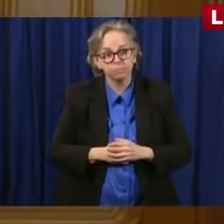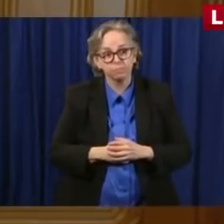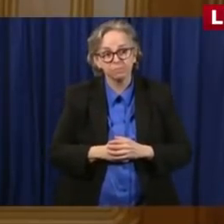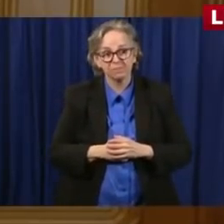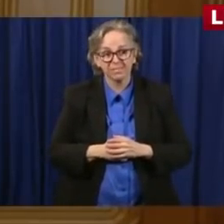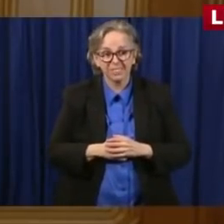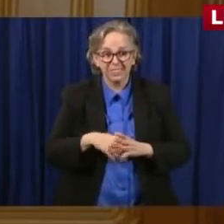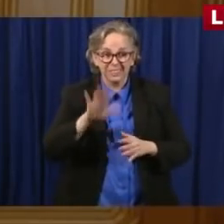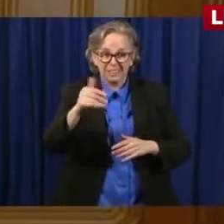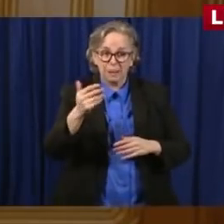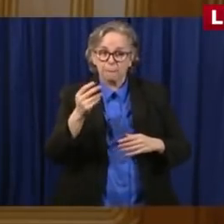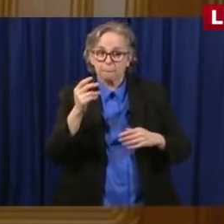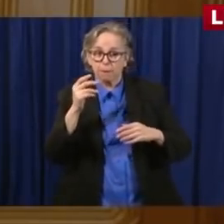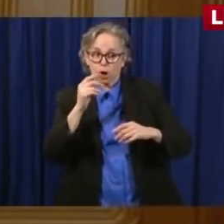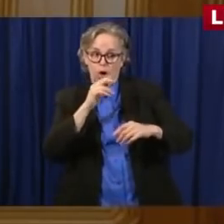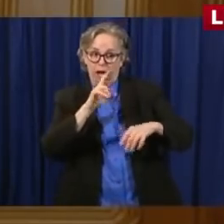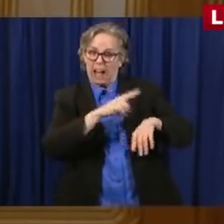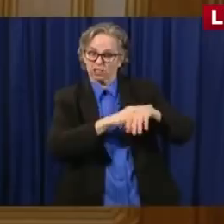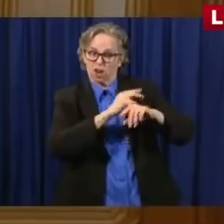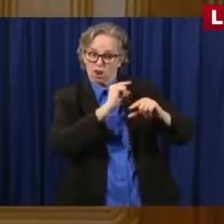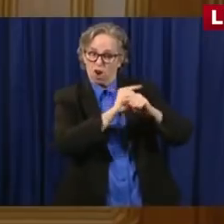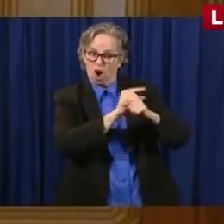LET ME ALSO THINK THE GUARD.